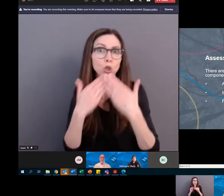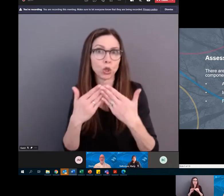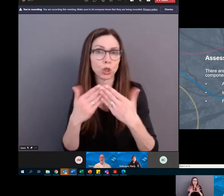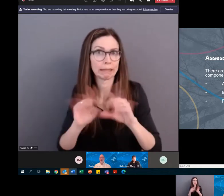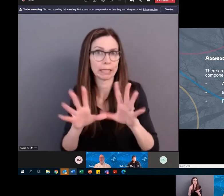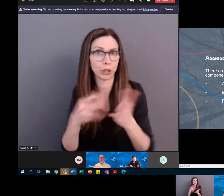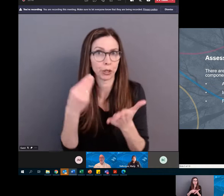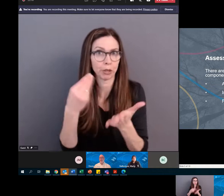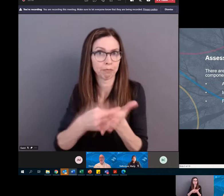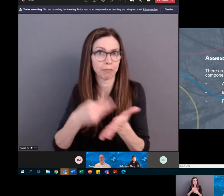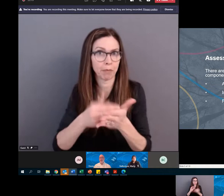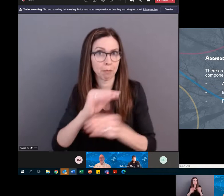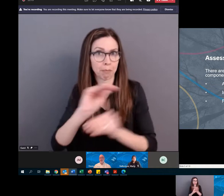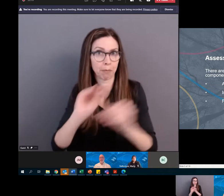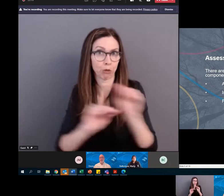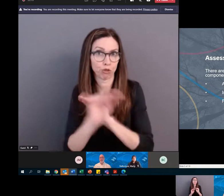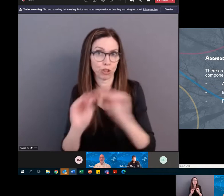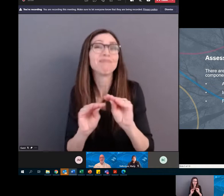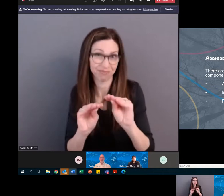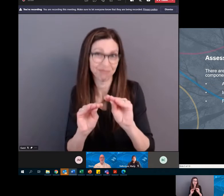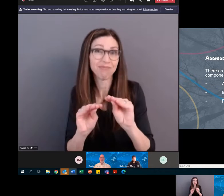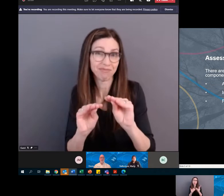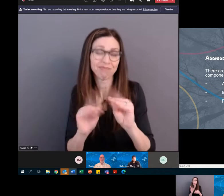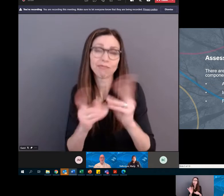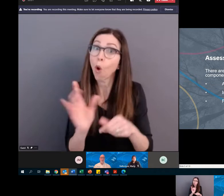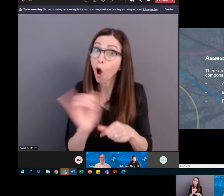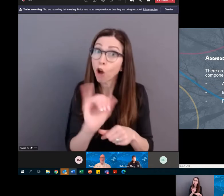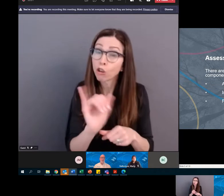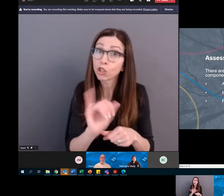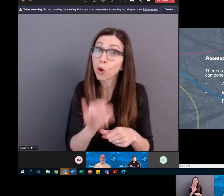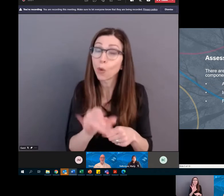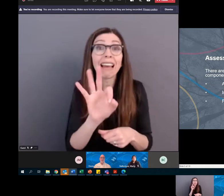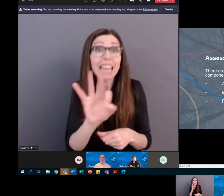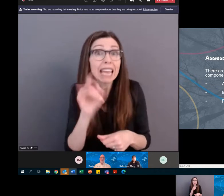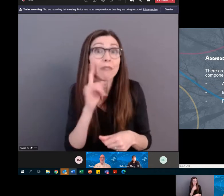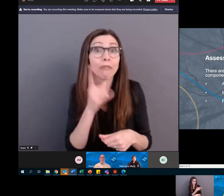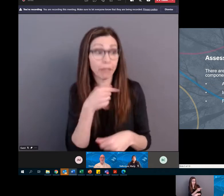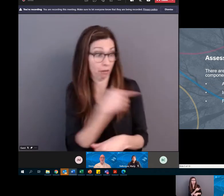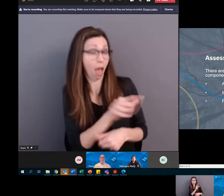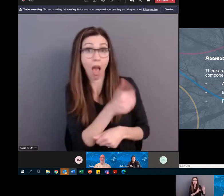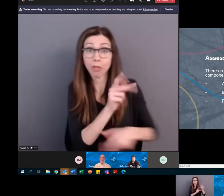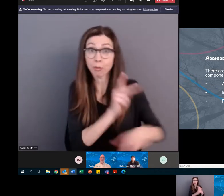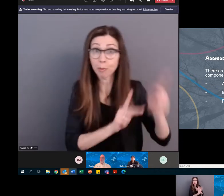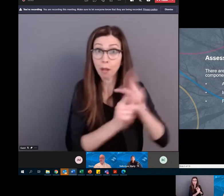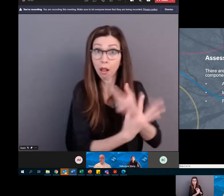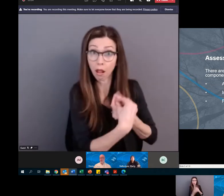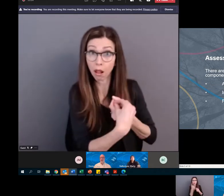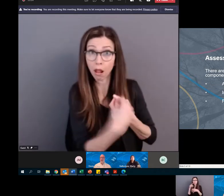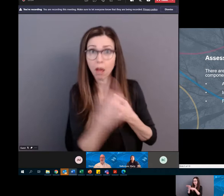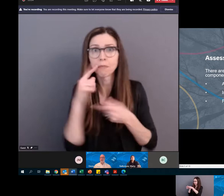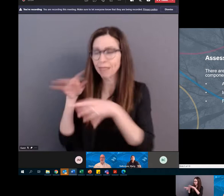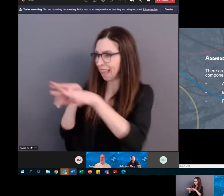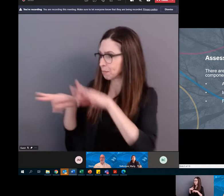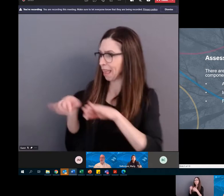provide adequate and safe working conditions for yourself and those involved in your project.